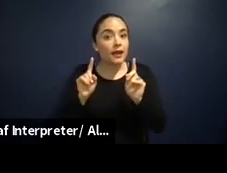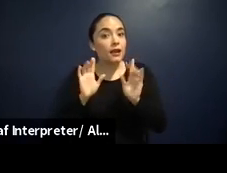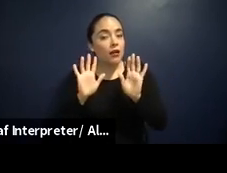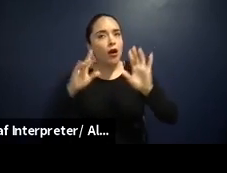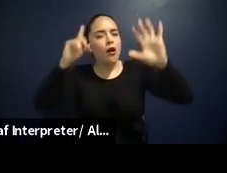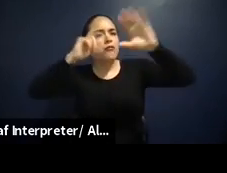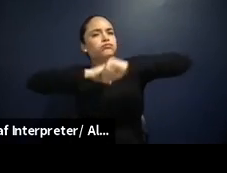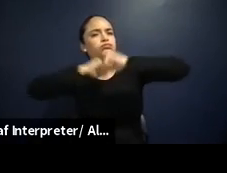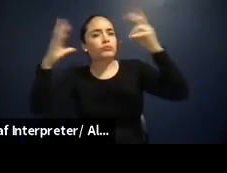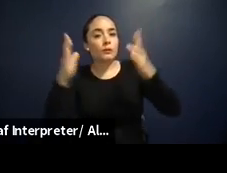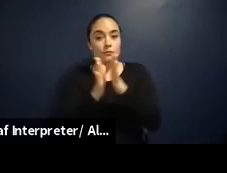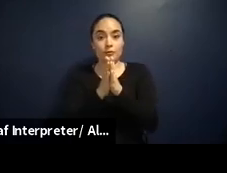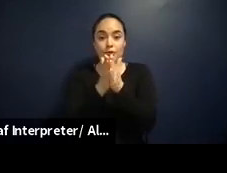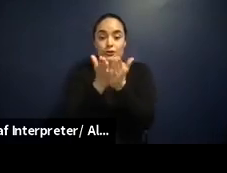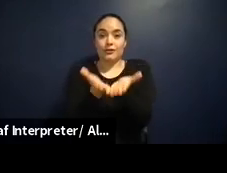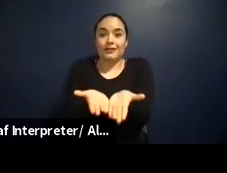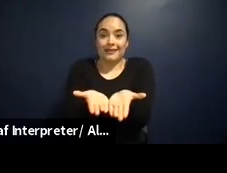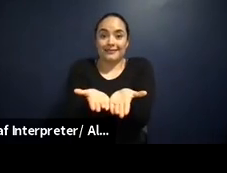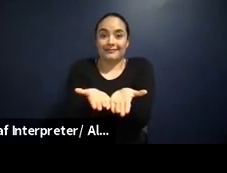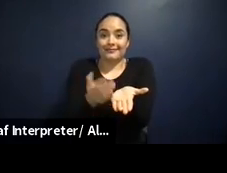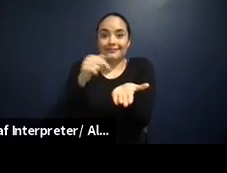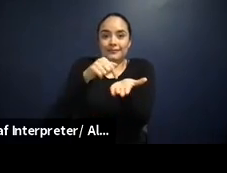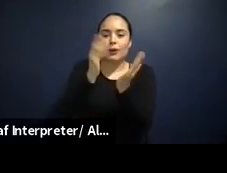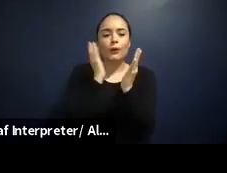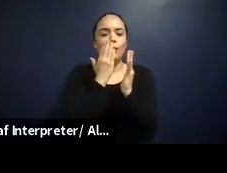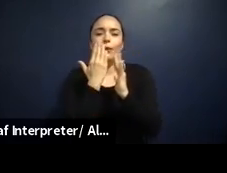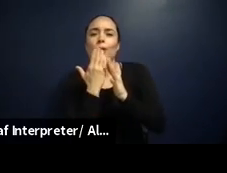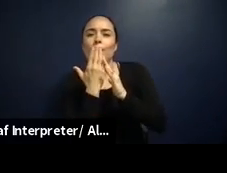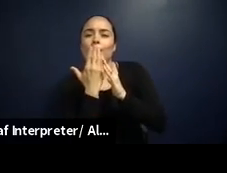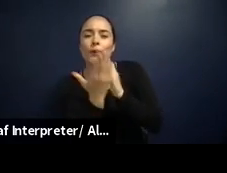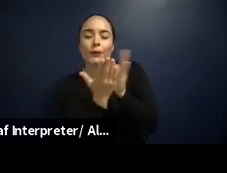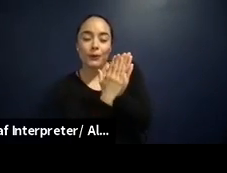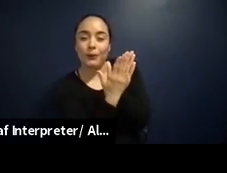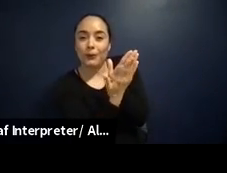and when it's flat it has a really nice shiny surface, so that is what you're seeing in your